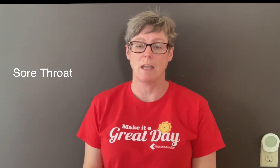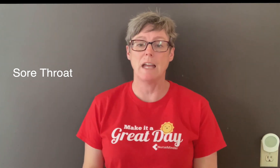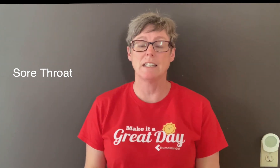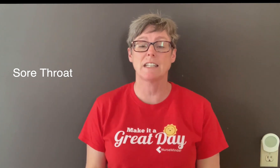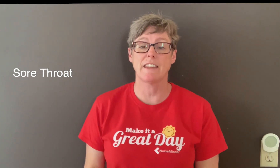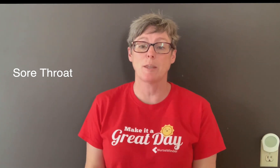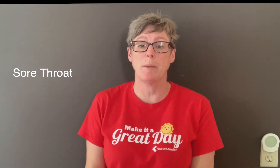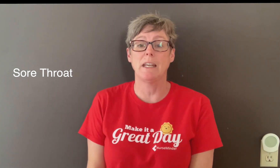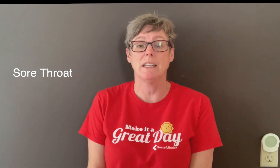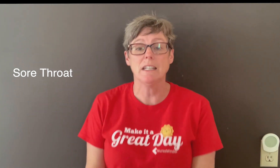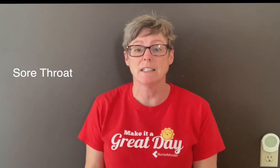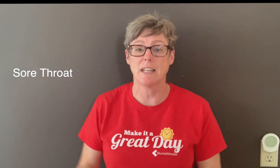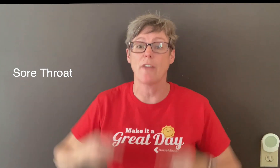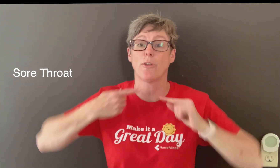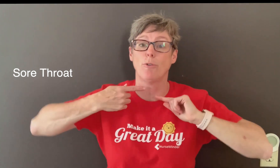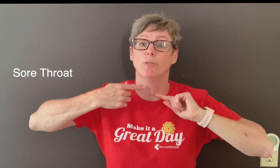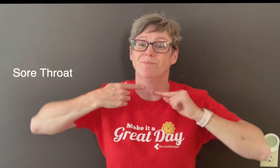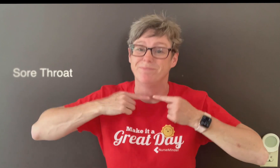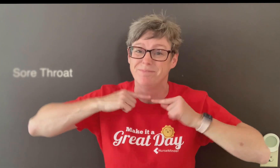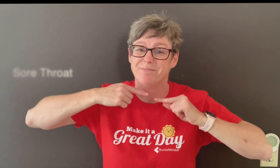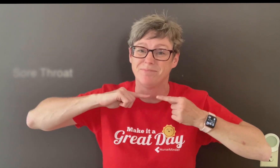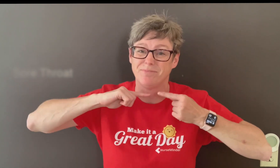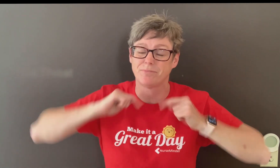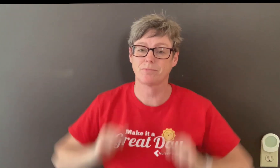and indicate that the pain is at the throat.